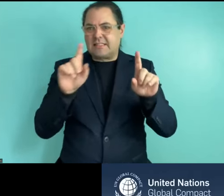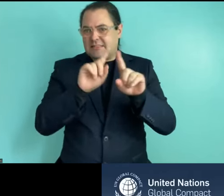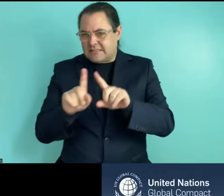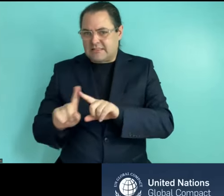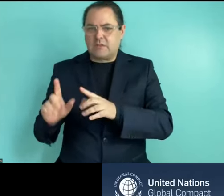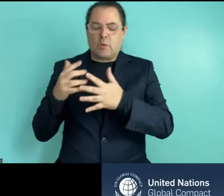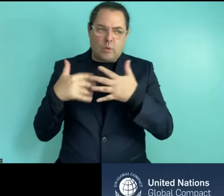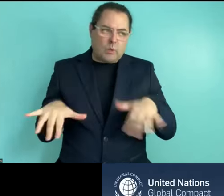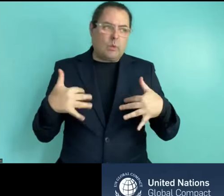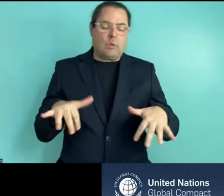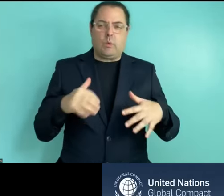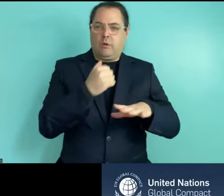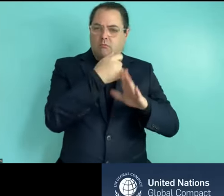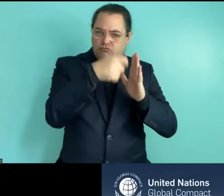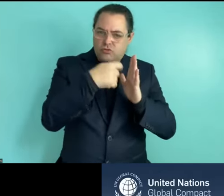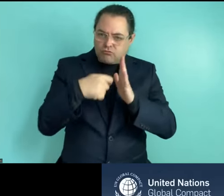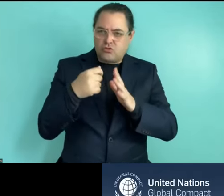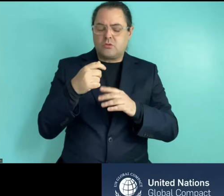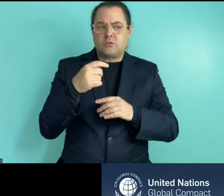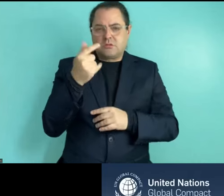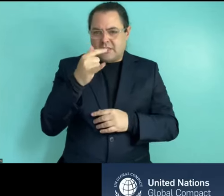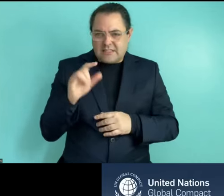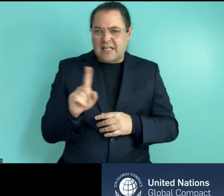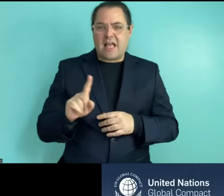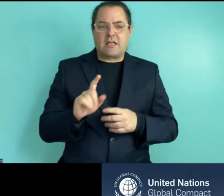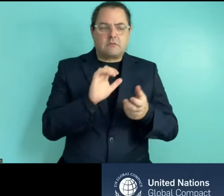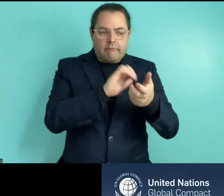15:51:12 Crazy skating is a blessing. 15:51:12 Okay now. Surely not not passing